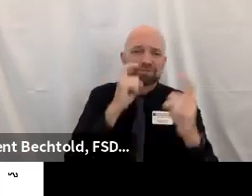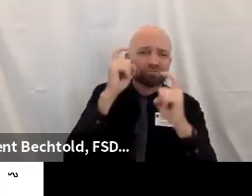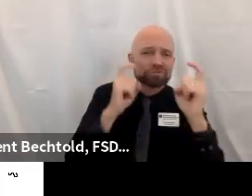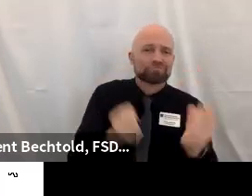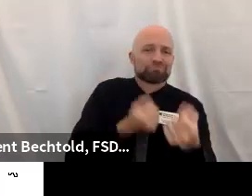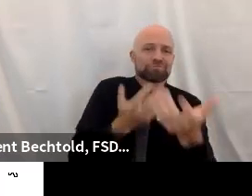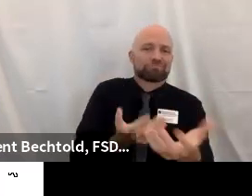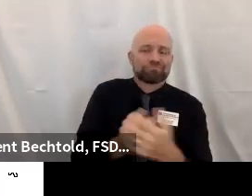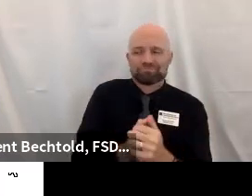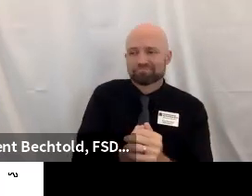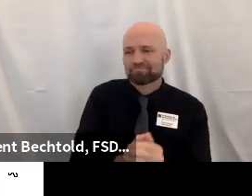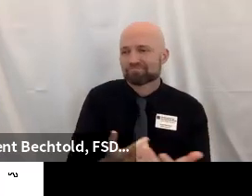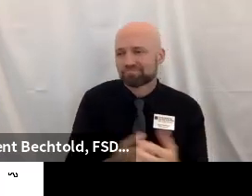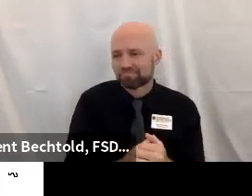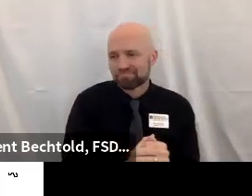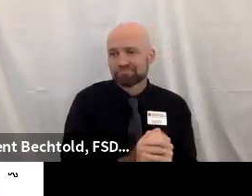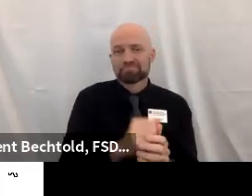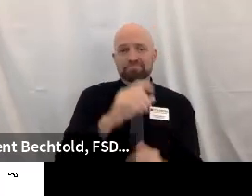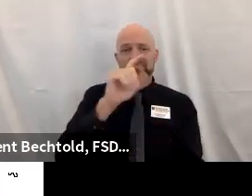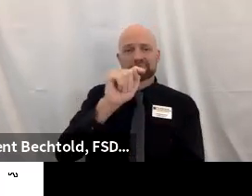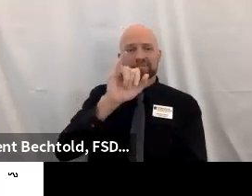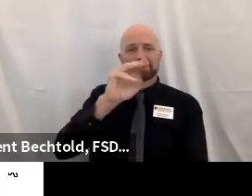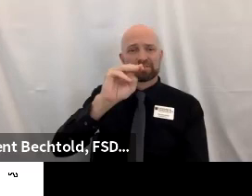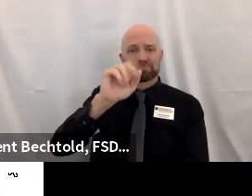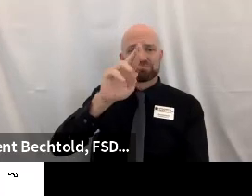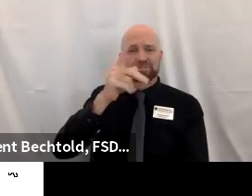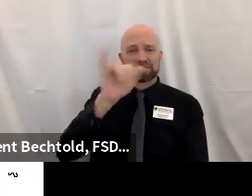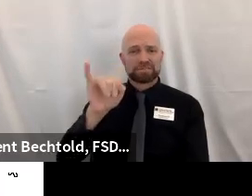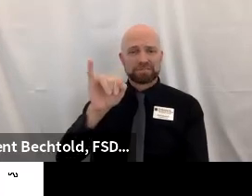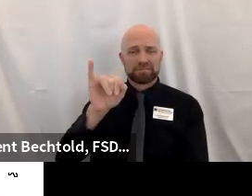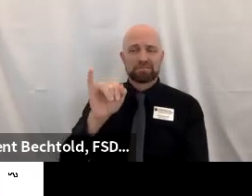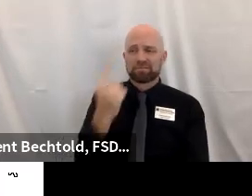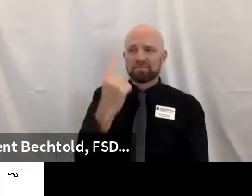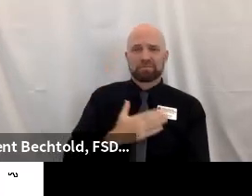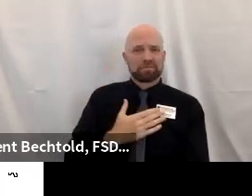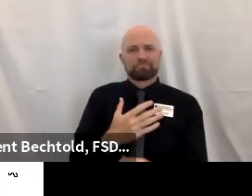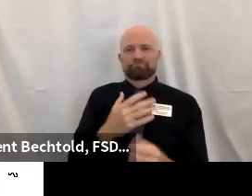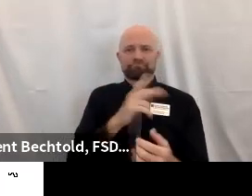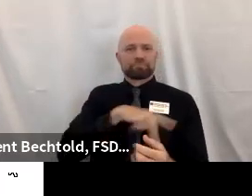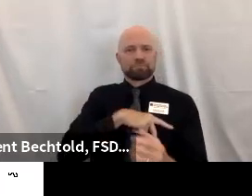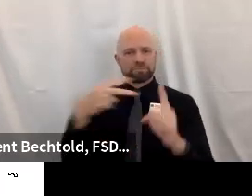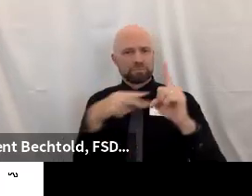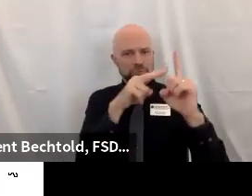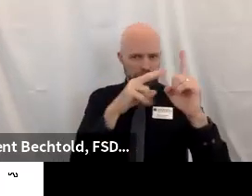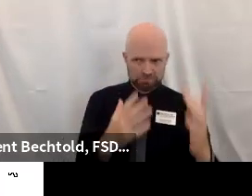accuracy, proper expression and that's it. And then, next column, you see Tim Rasinski's